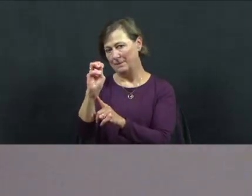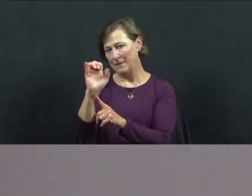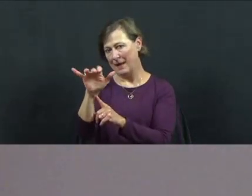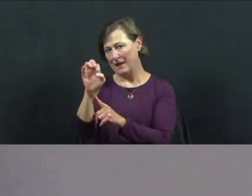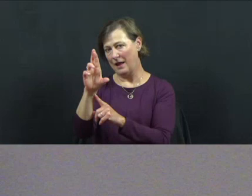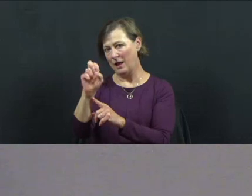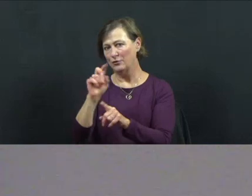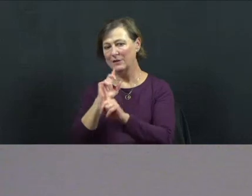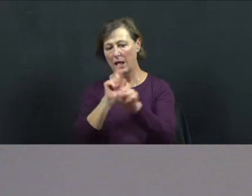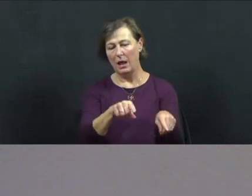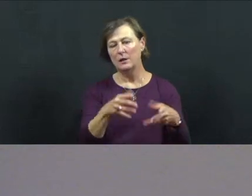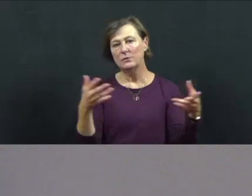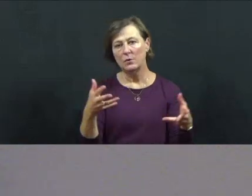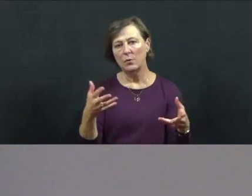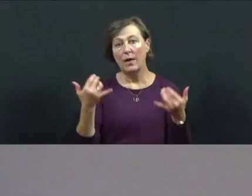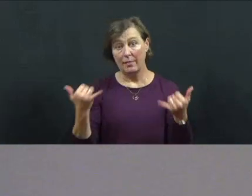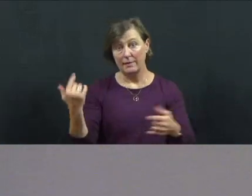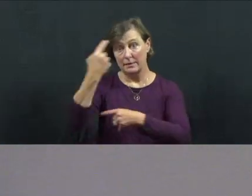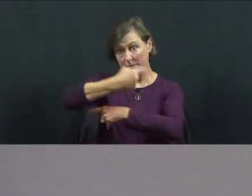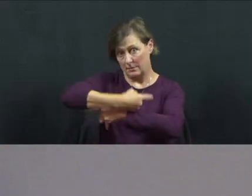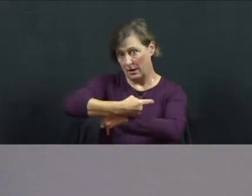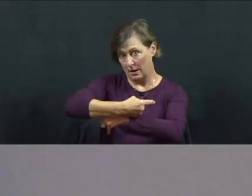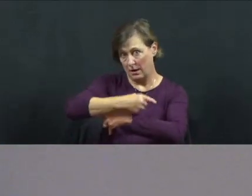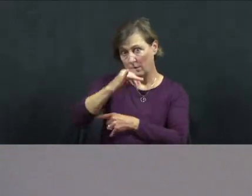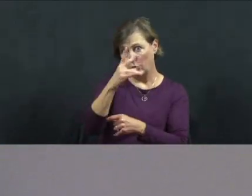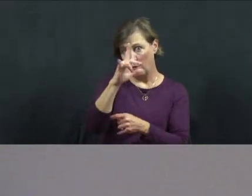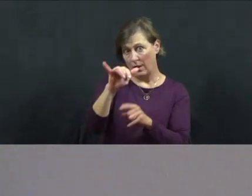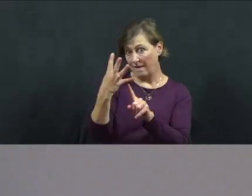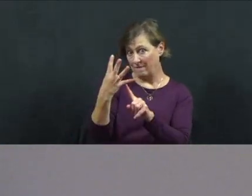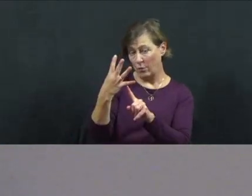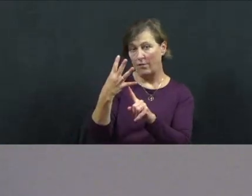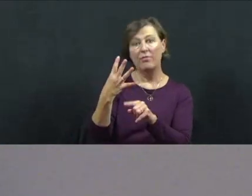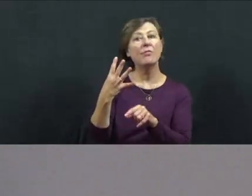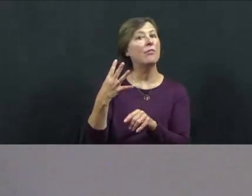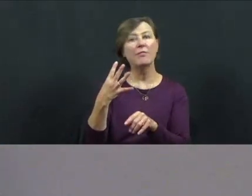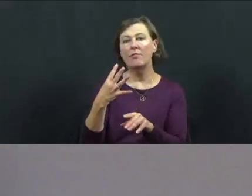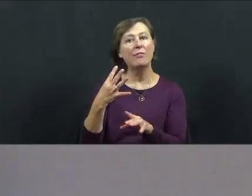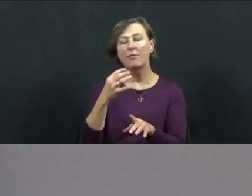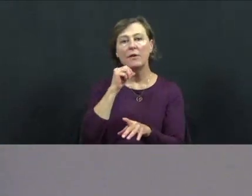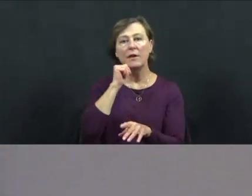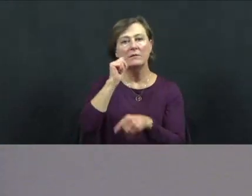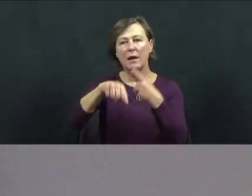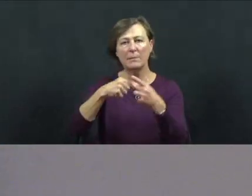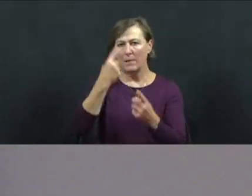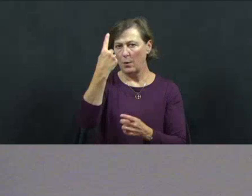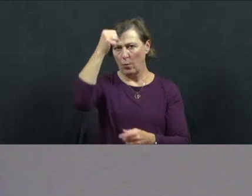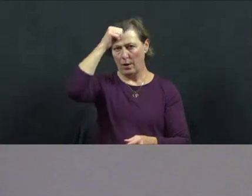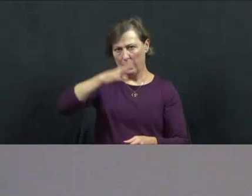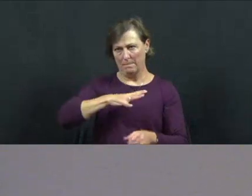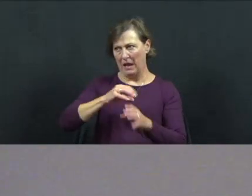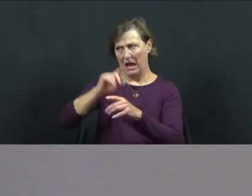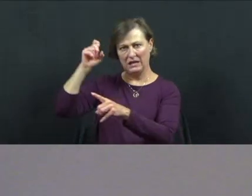"This day, July 4th, is not about one man in government, one viewpoint,